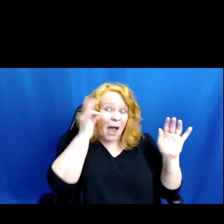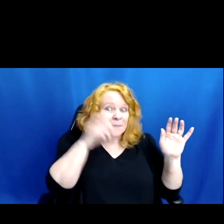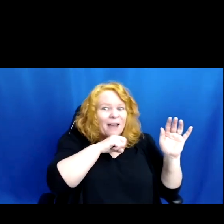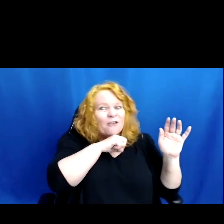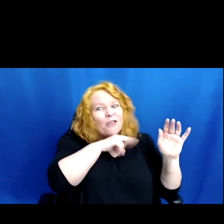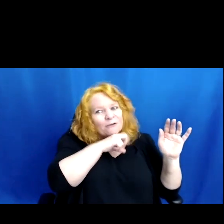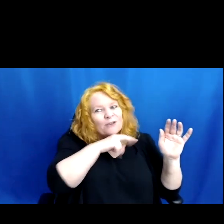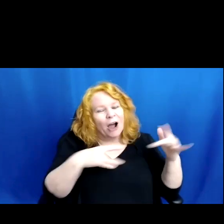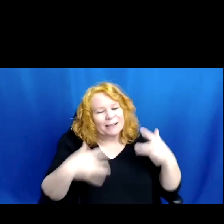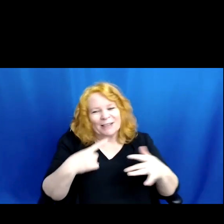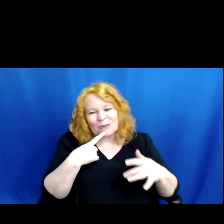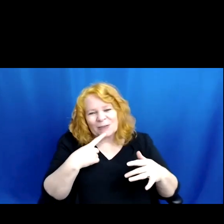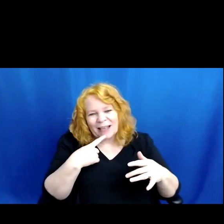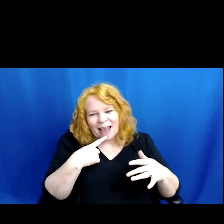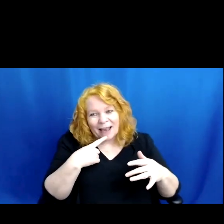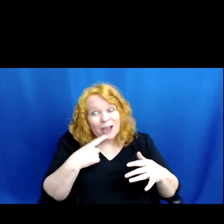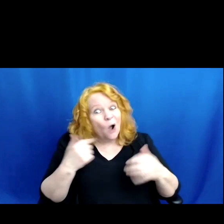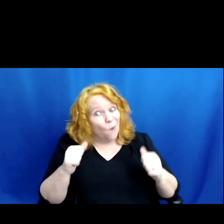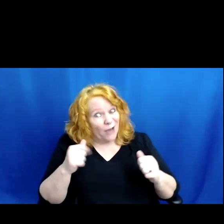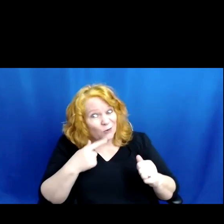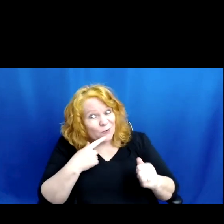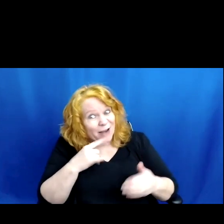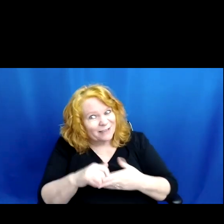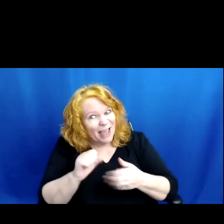And watch me say that without tripping up over his name.